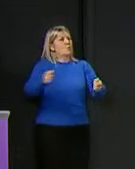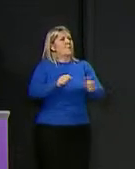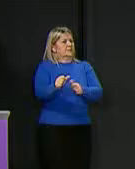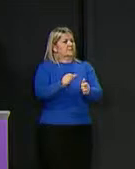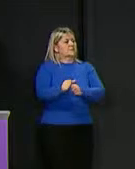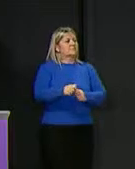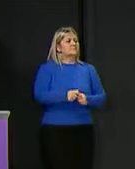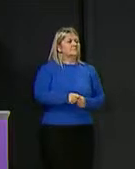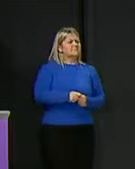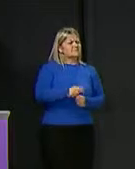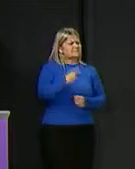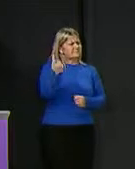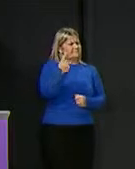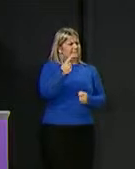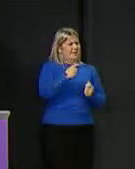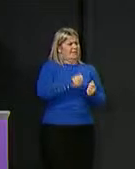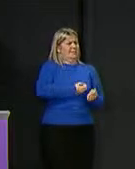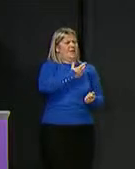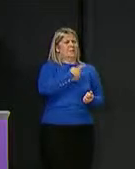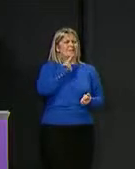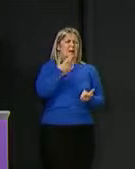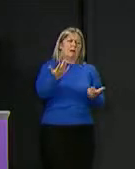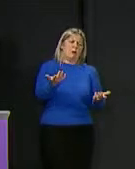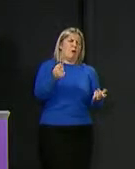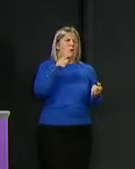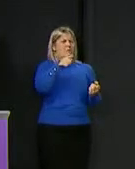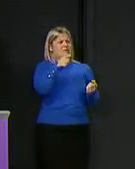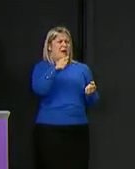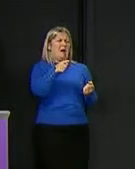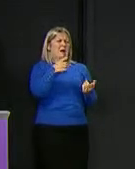on social media this sums up the democratic deficit in Scottish politics,